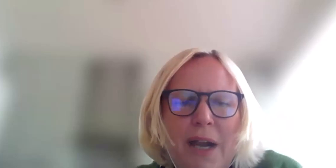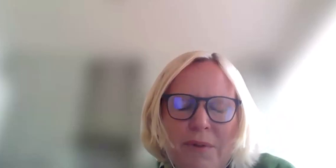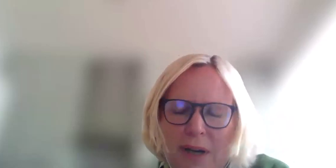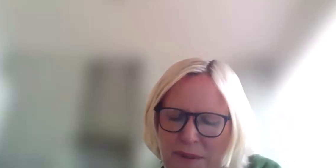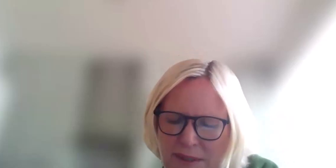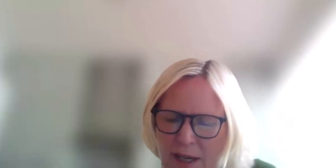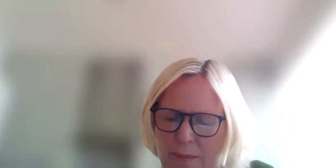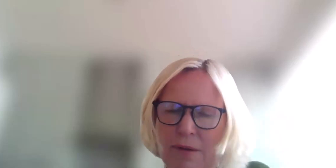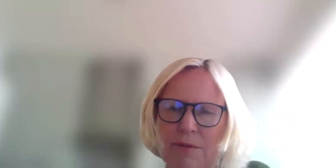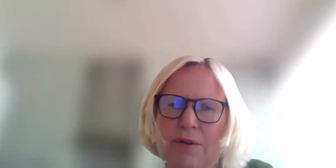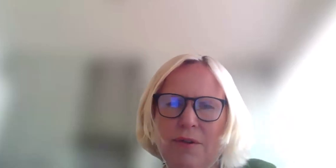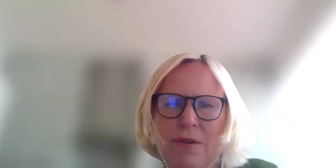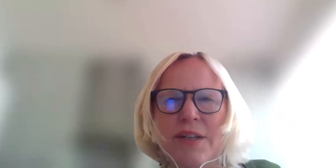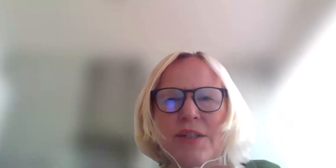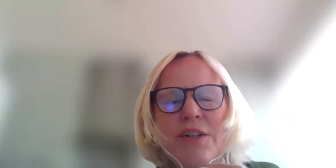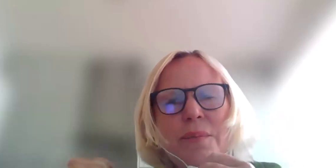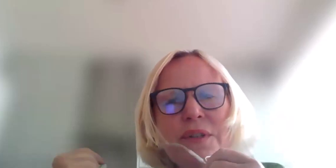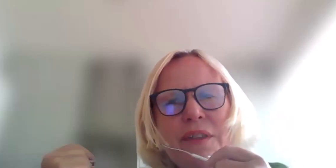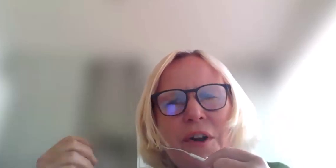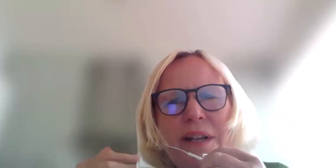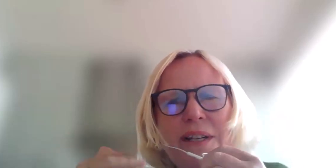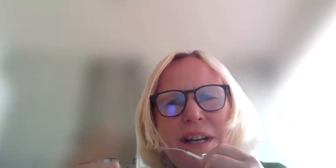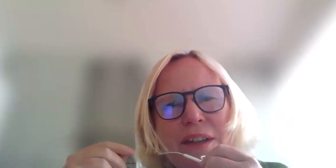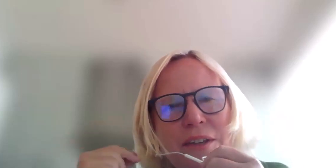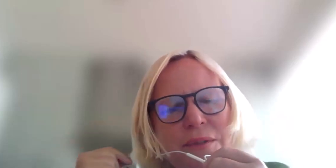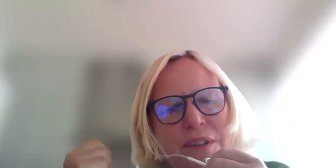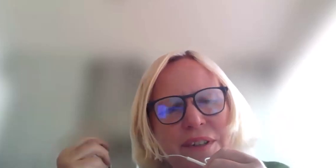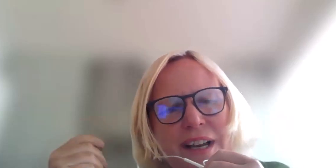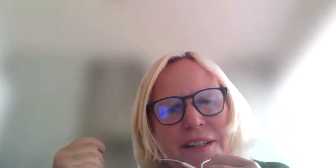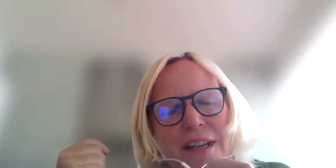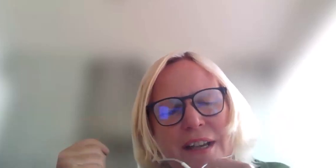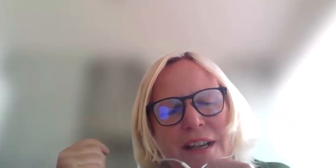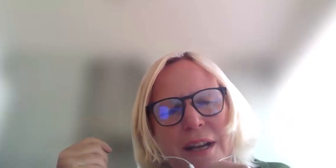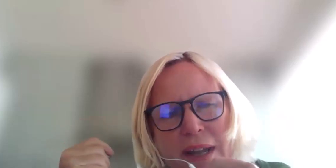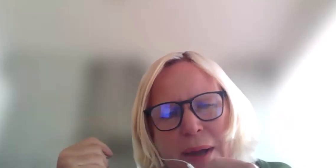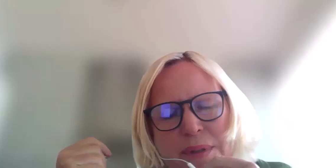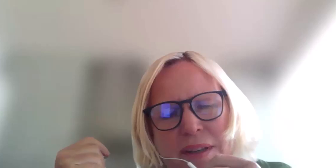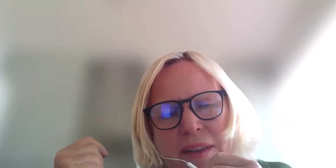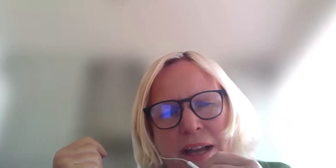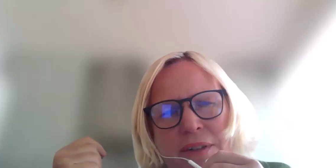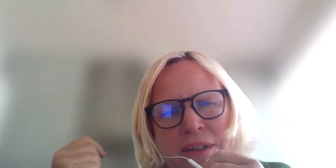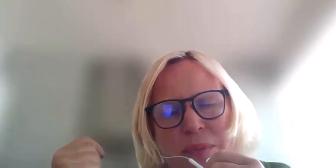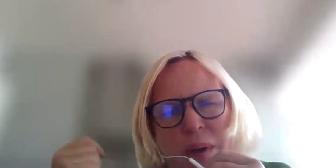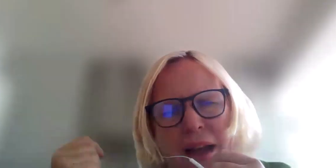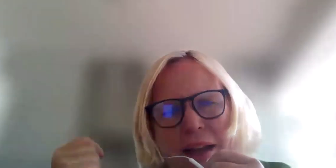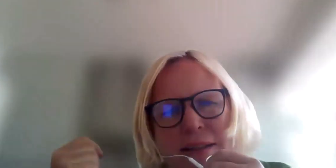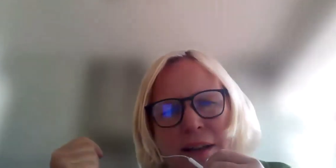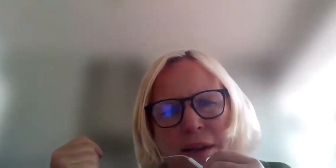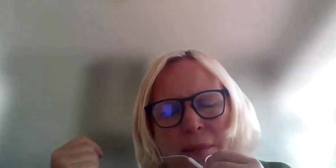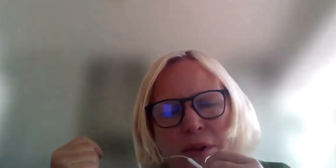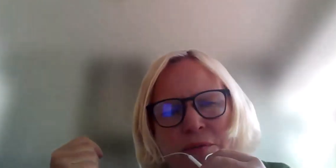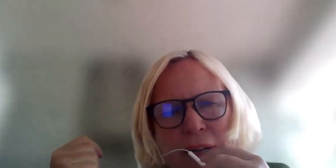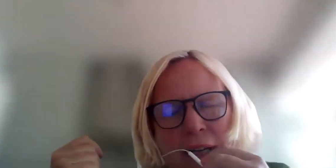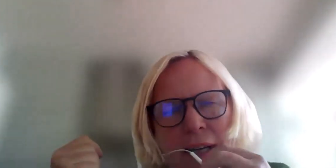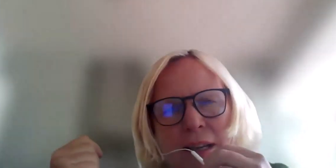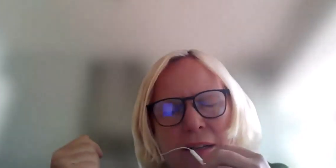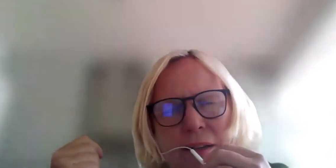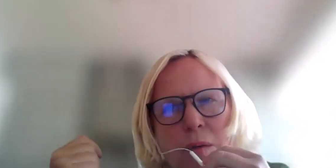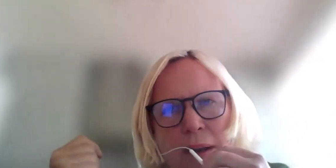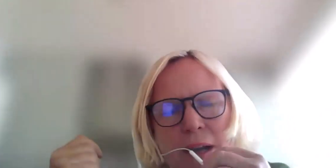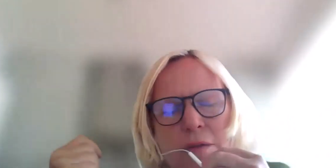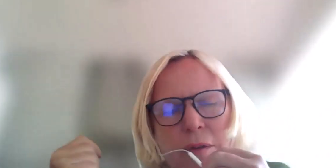Liz.Thomas: I was thinking about your question. You put in the comments, and I think you were asking about gaps in the evidence base. And I think what's